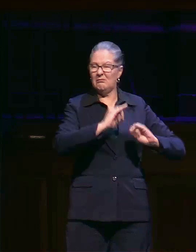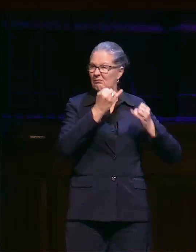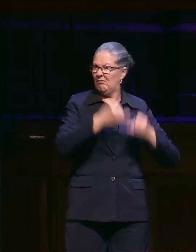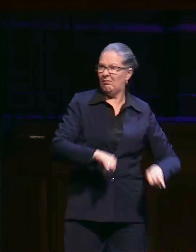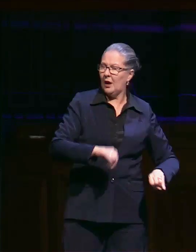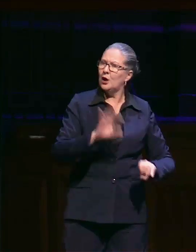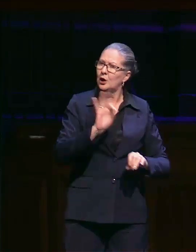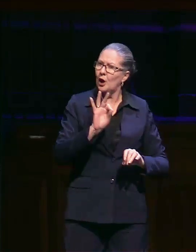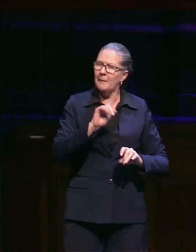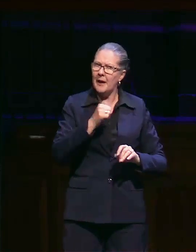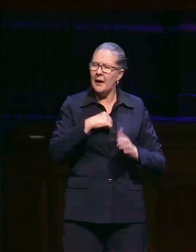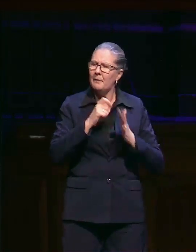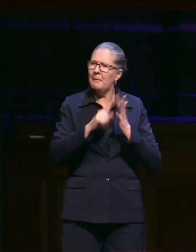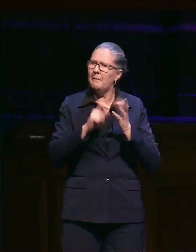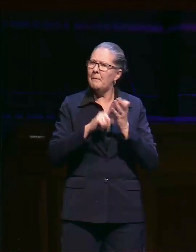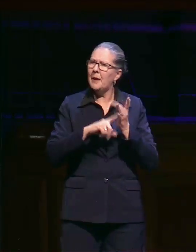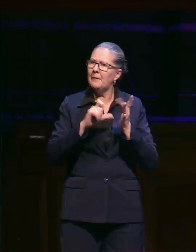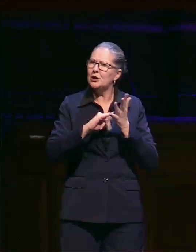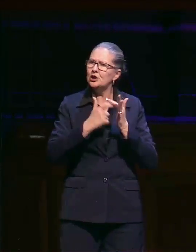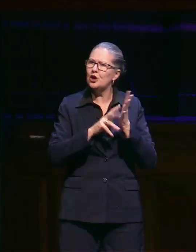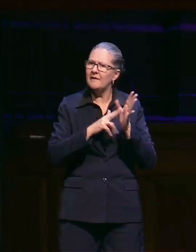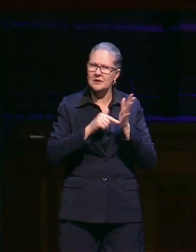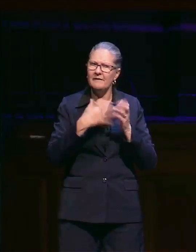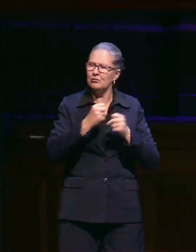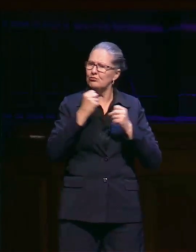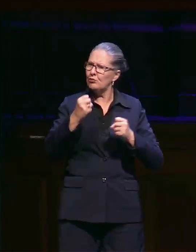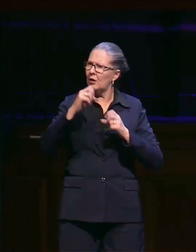service is a strong international reputation and New Zealanders ranks